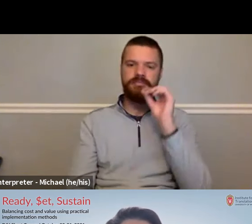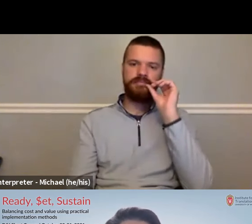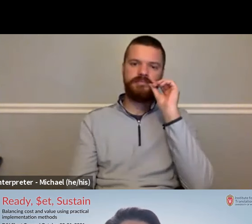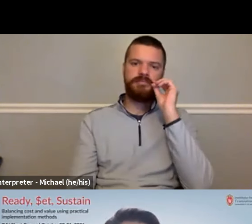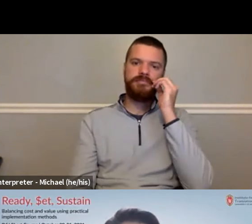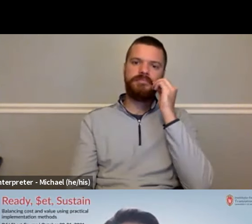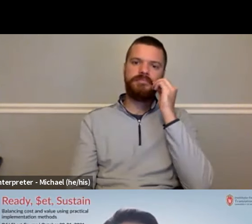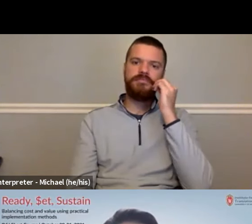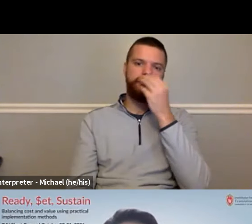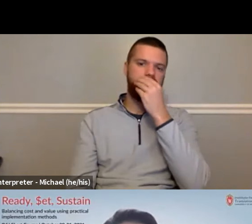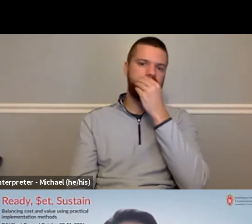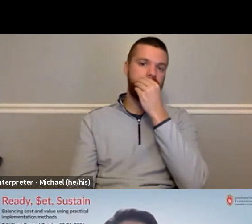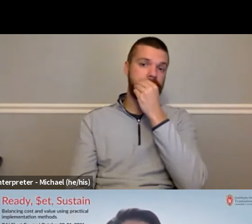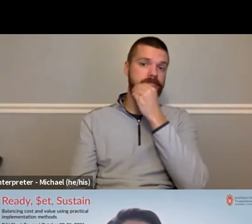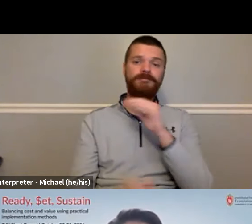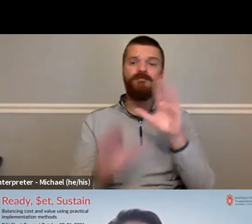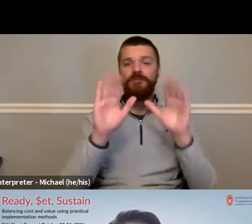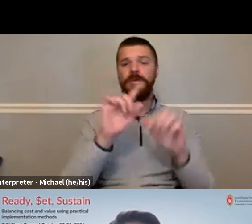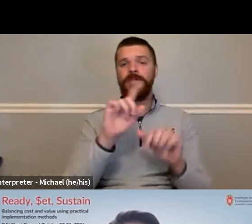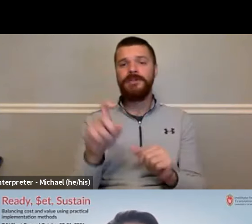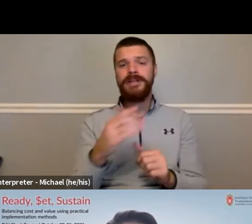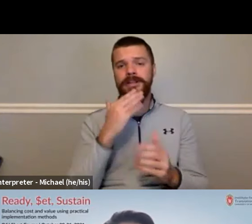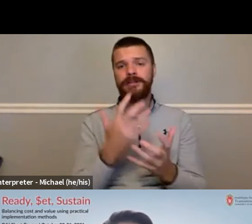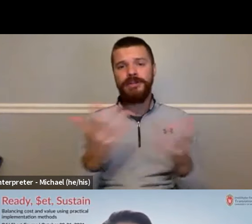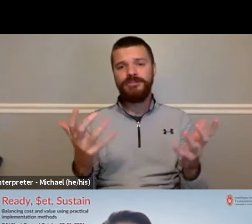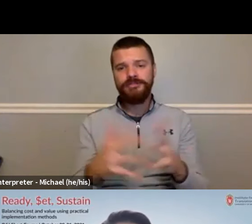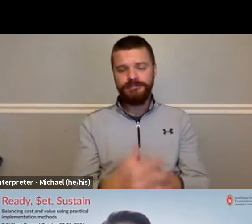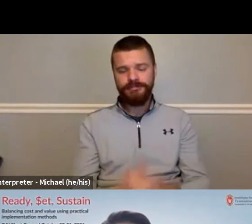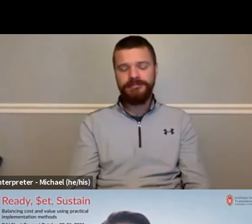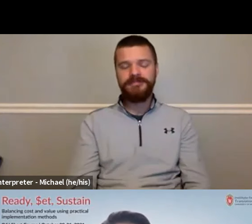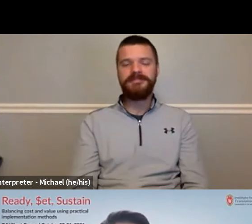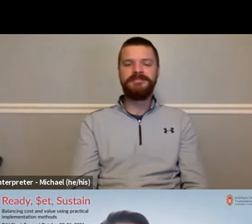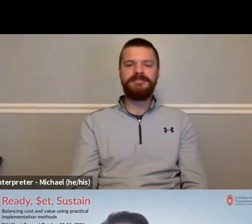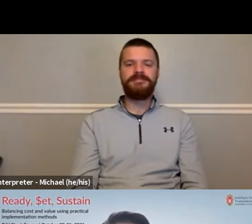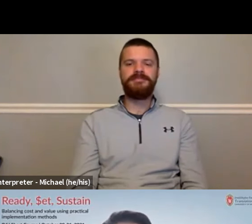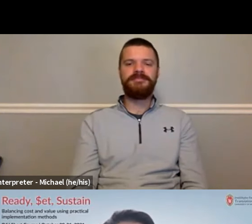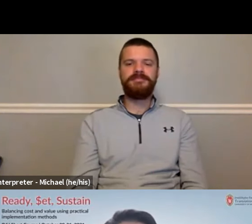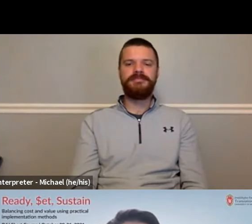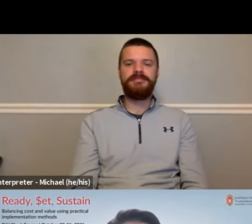Michelle Chui: and great question Lisa Thank you so much um so there's a lot of tension around that.